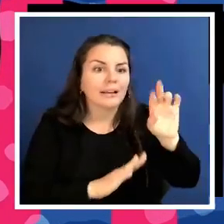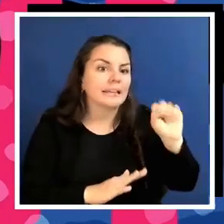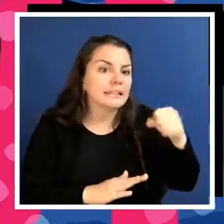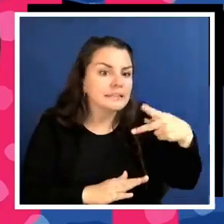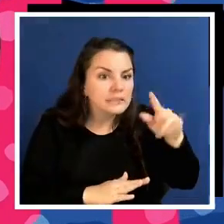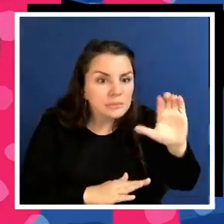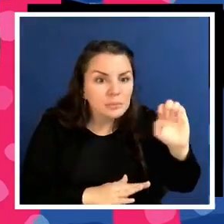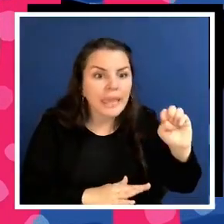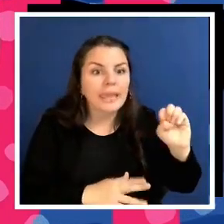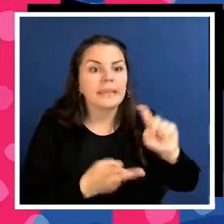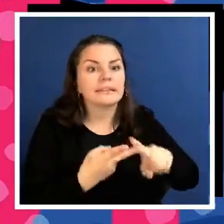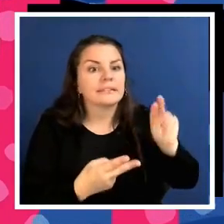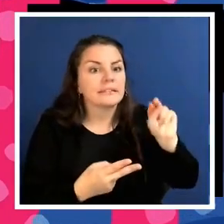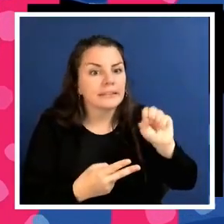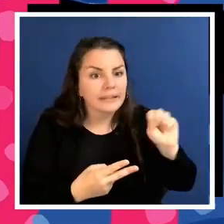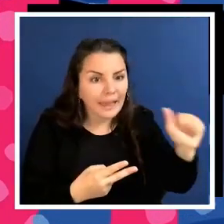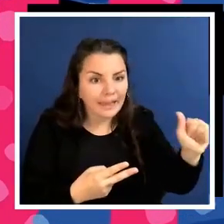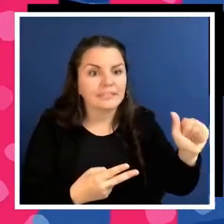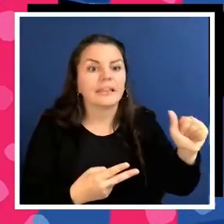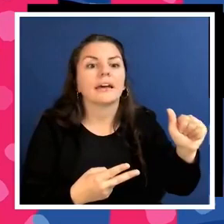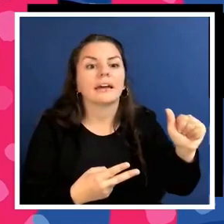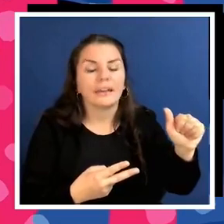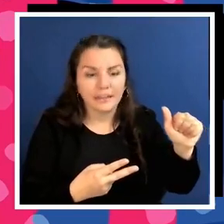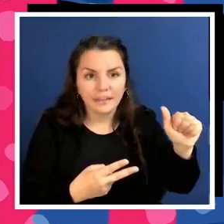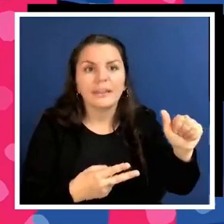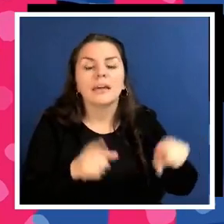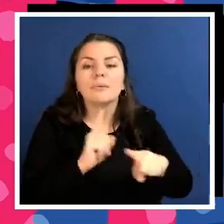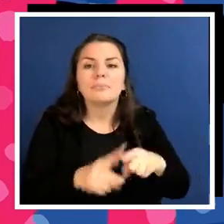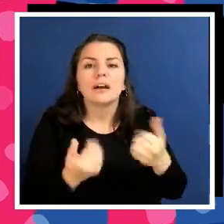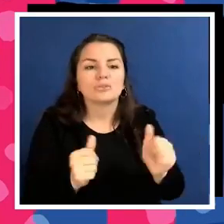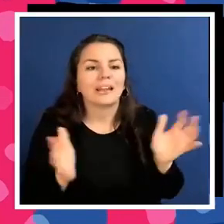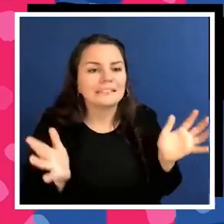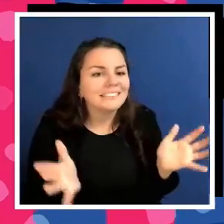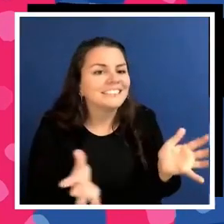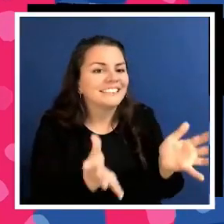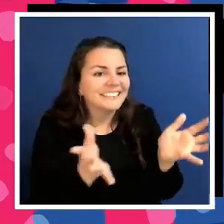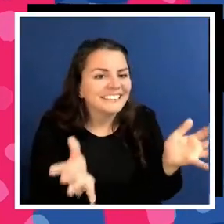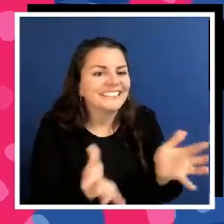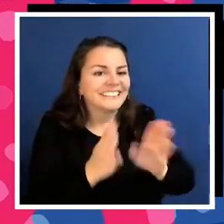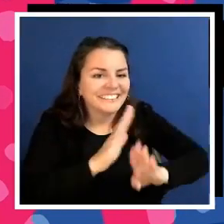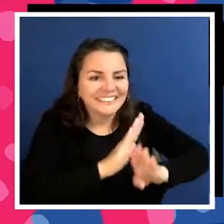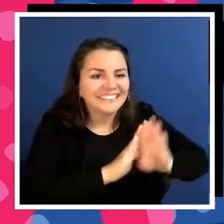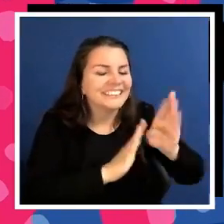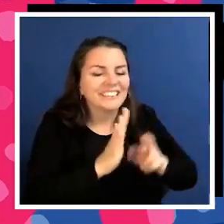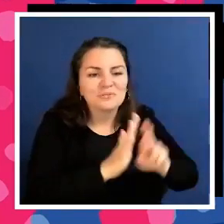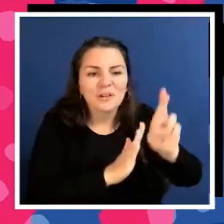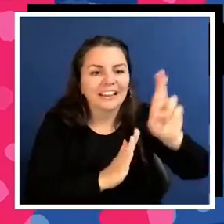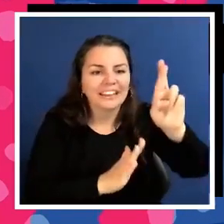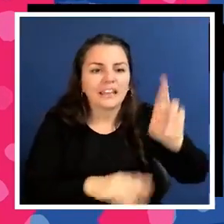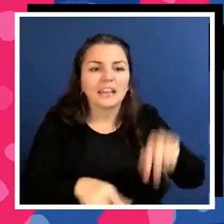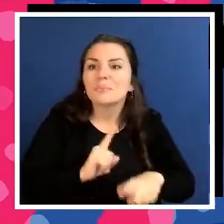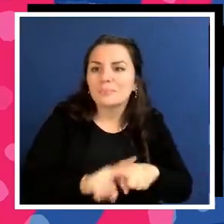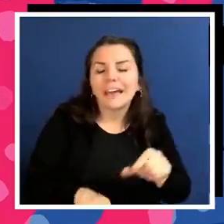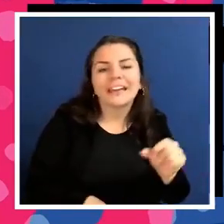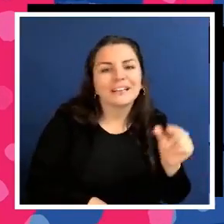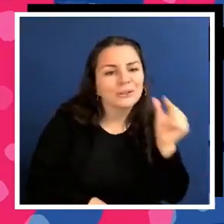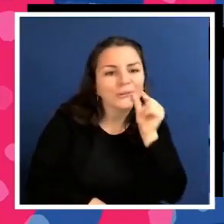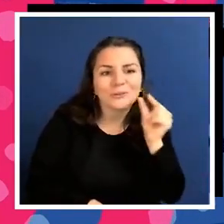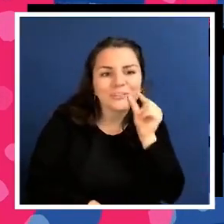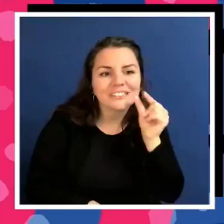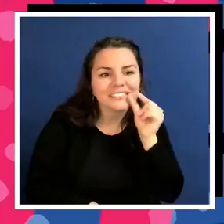THEY LIKE TO READ.